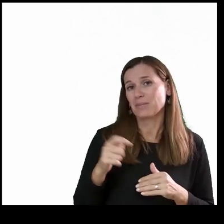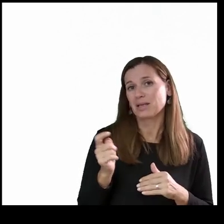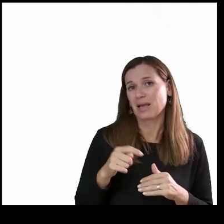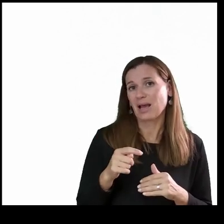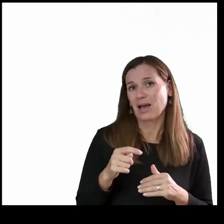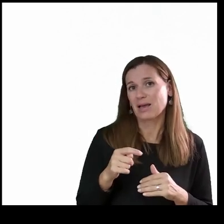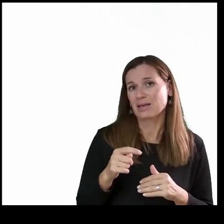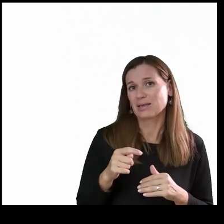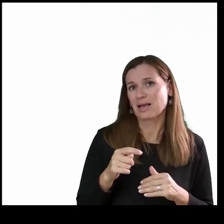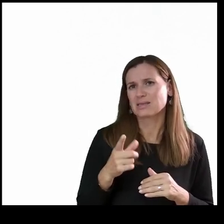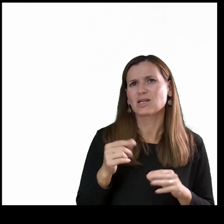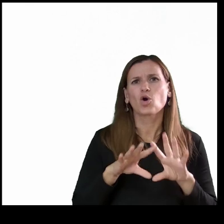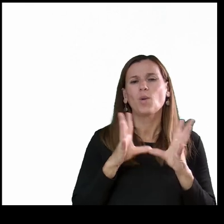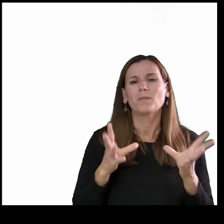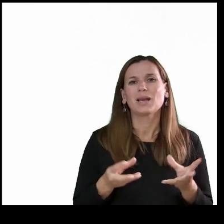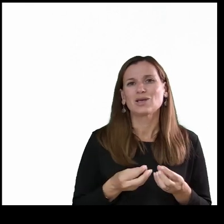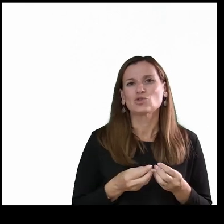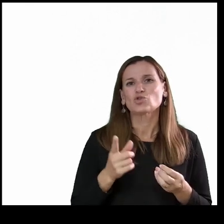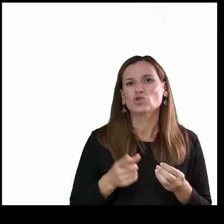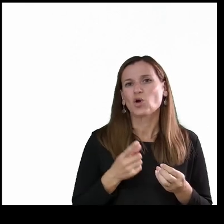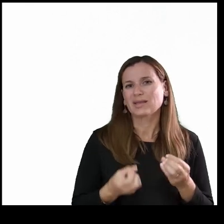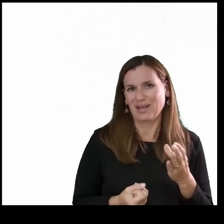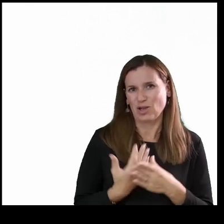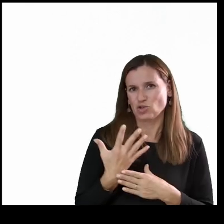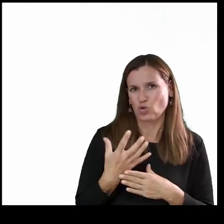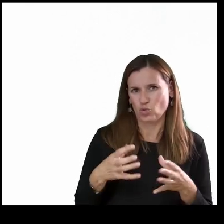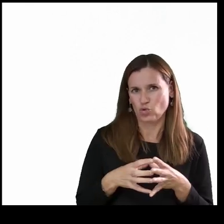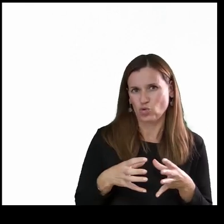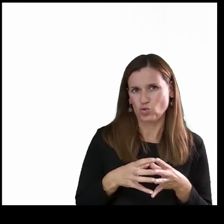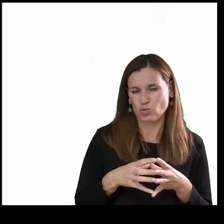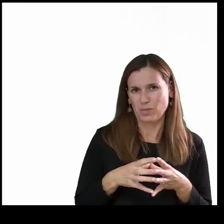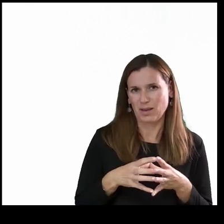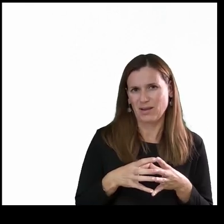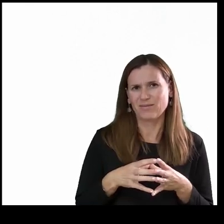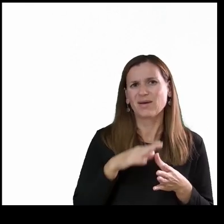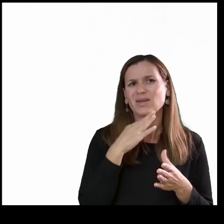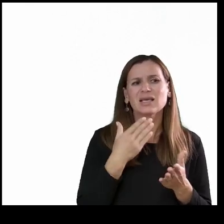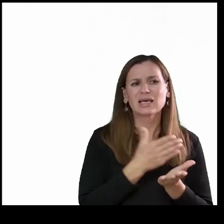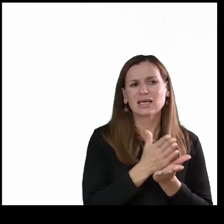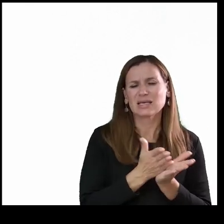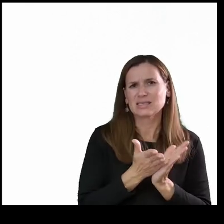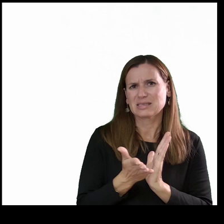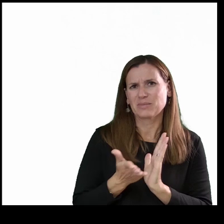complexity and the growth of society in any direction. So we can find